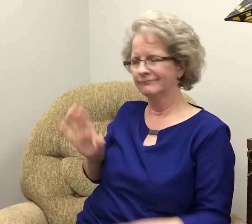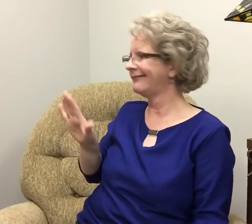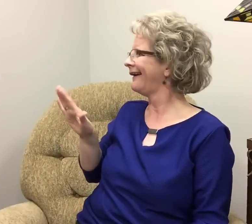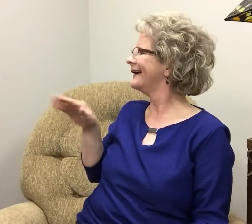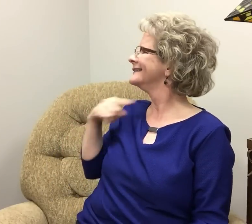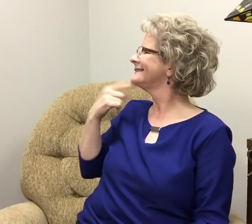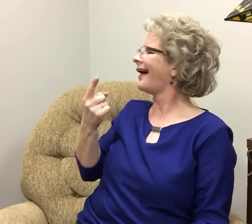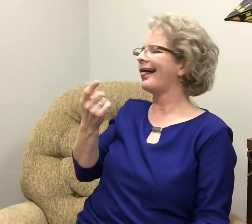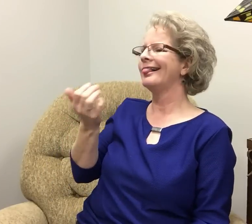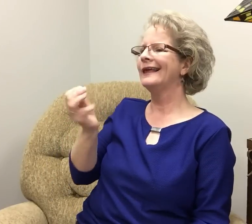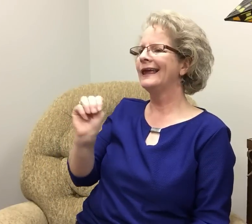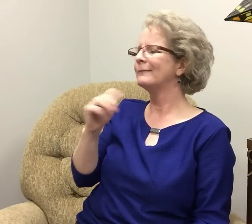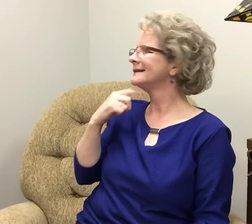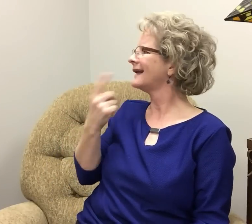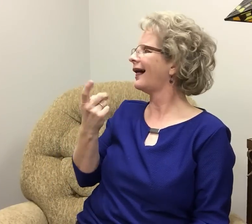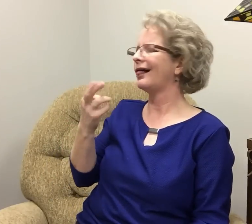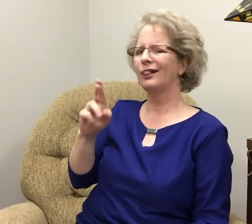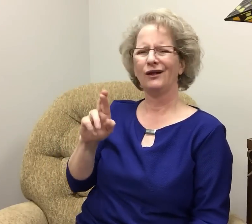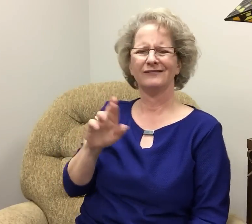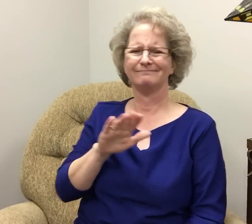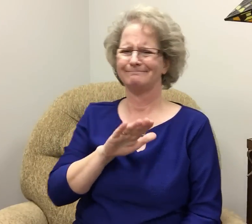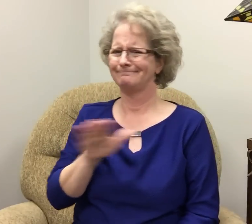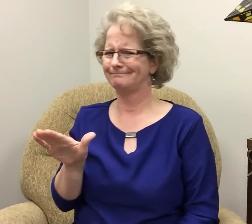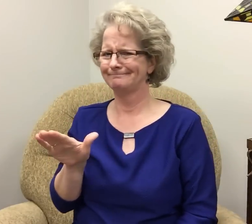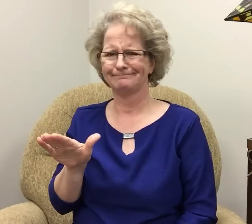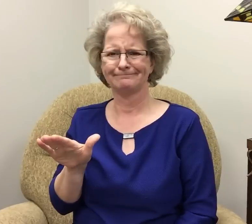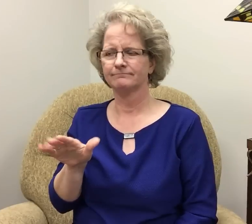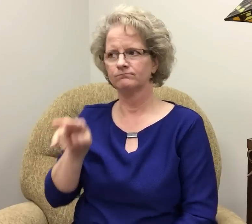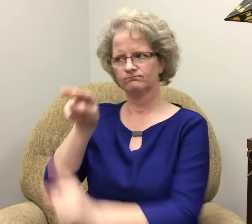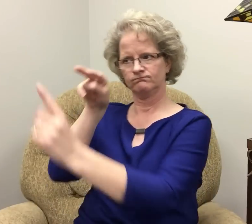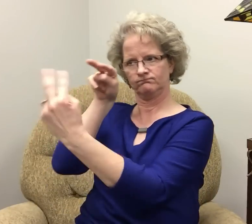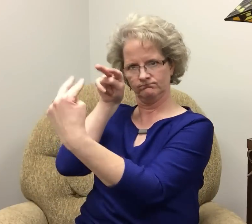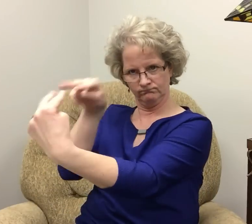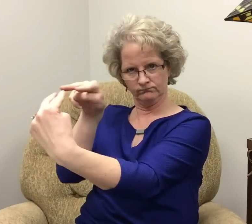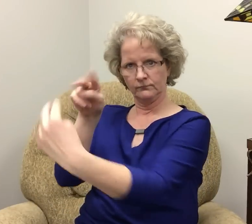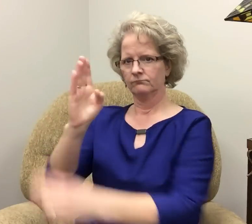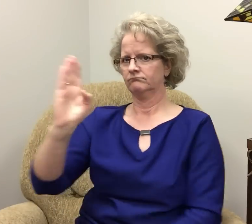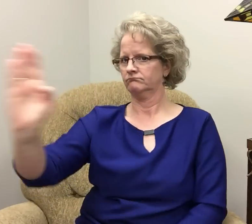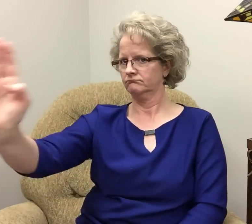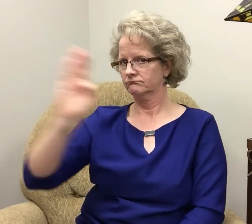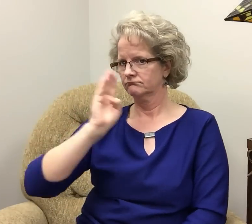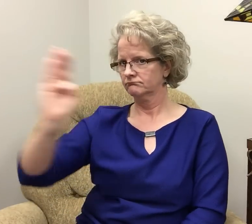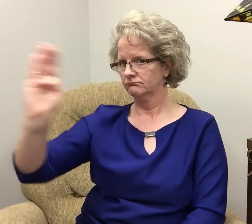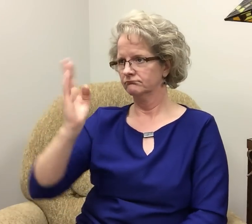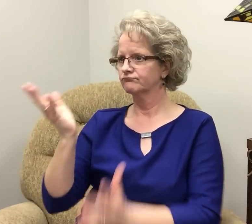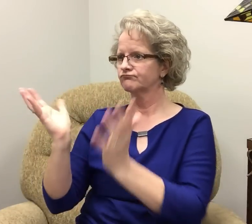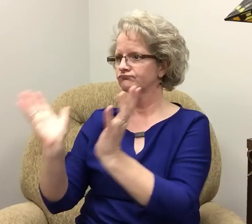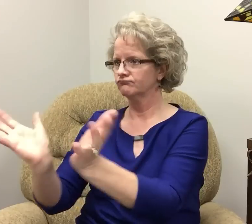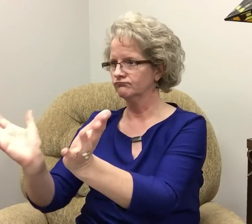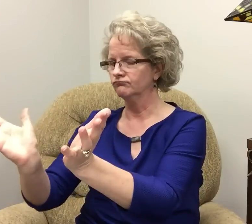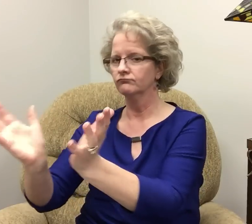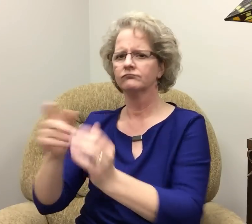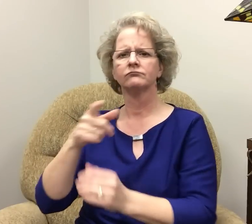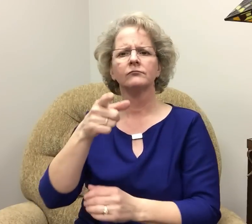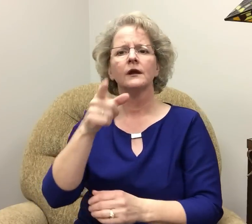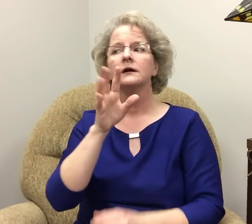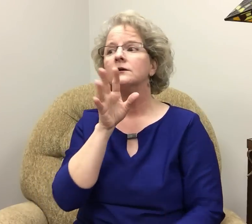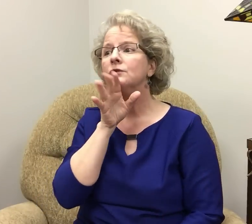Also it's important that when working with an interpreter you look directly at the person you're working with and not at the interpreter.